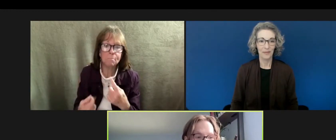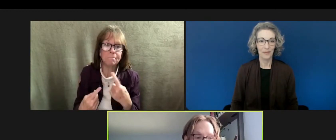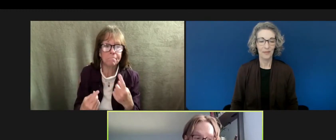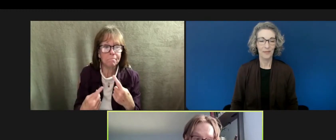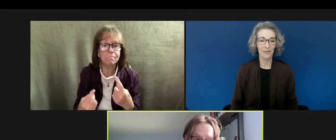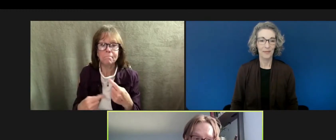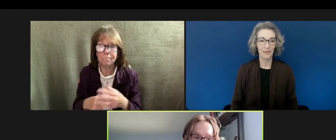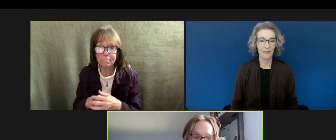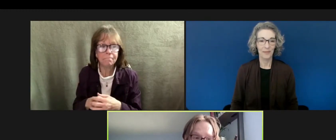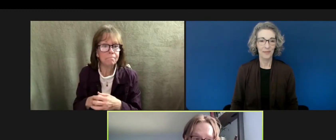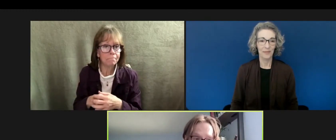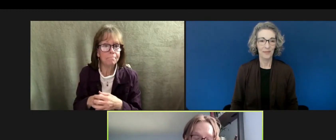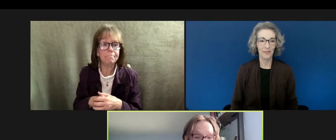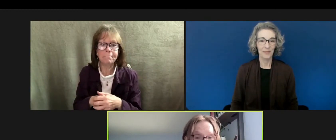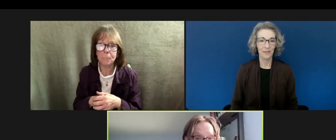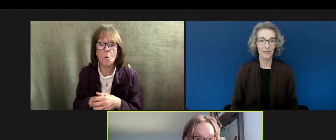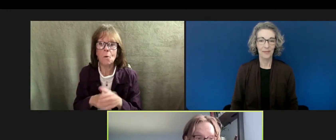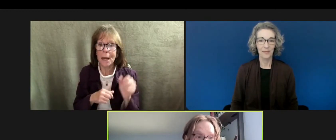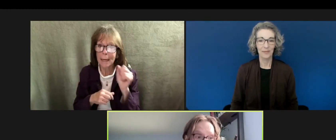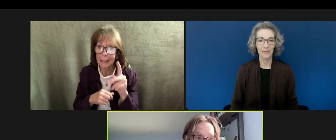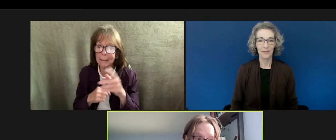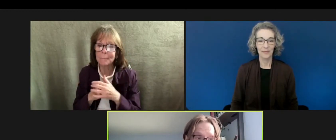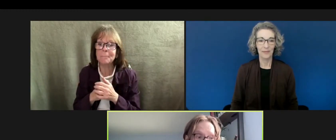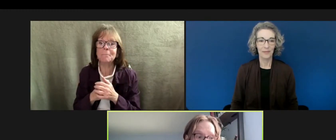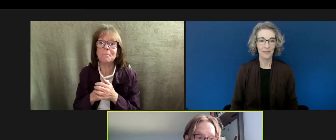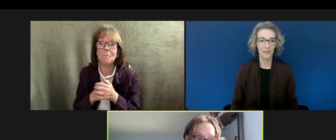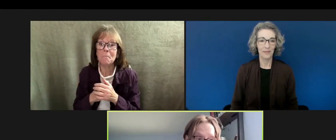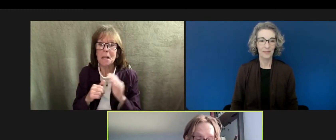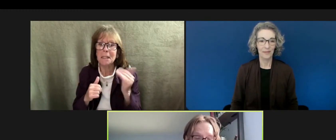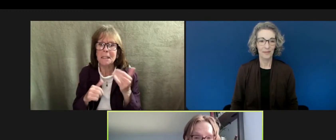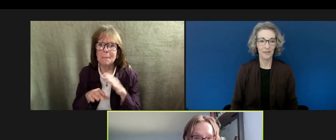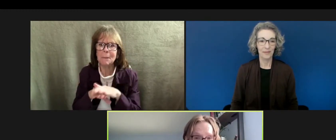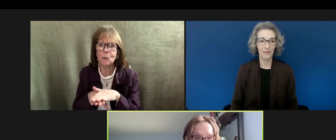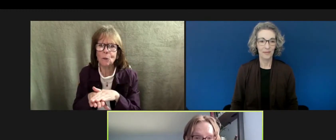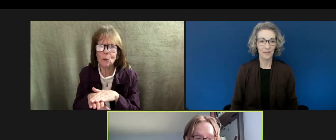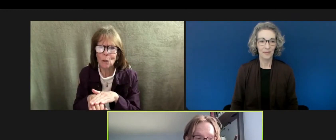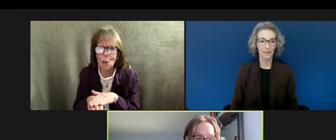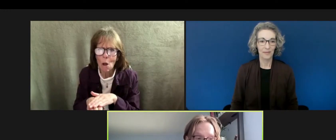Okay, we're kinda landing for this one with not so